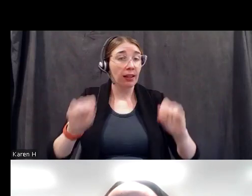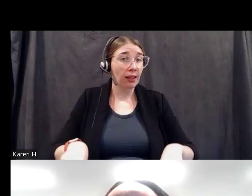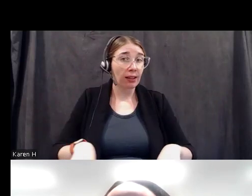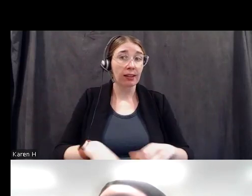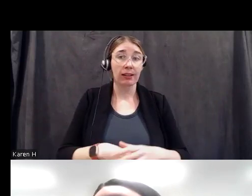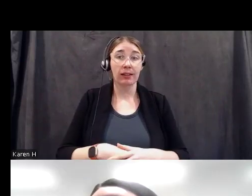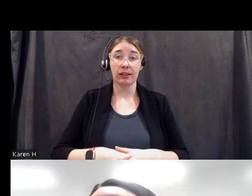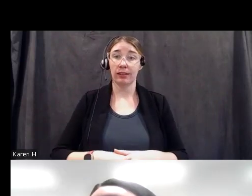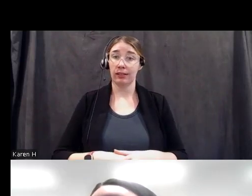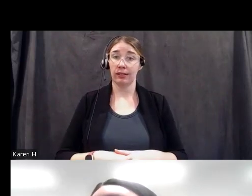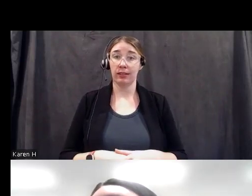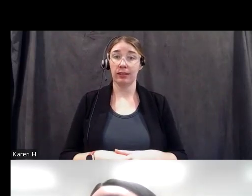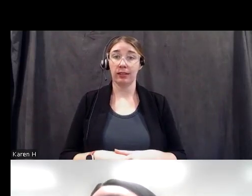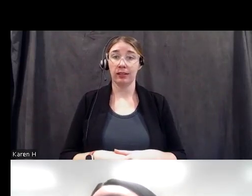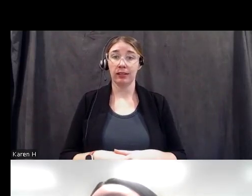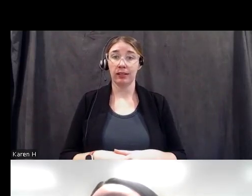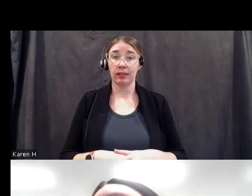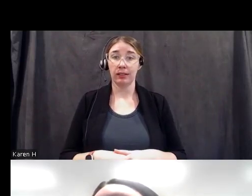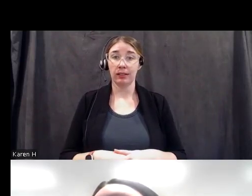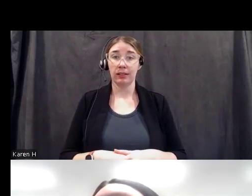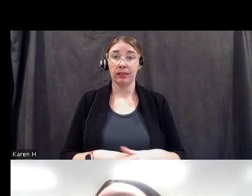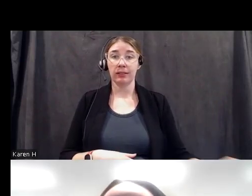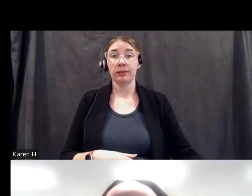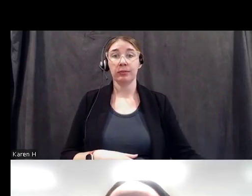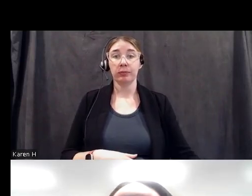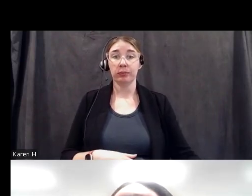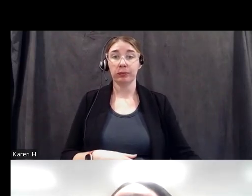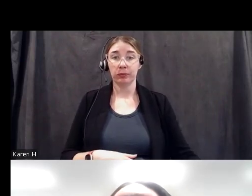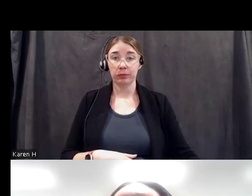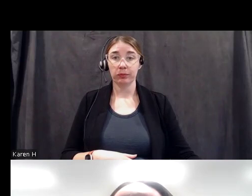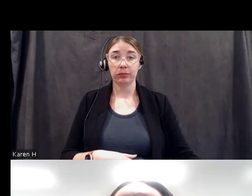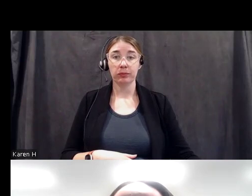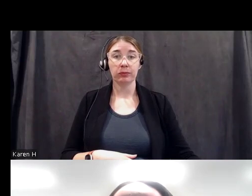In addition to this, there are accessible boat launches and pretty much the entire